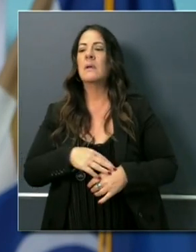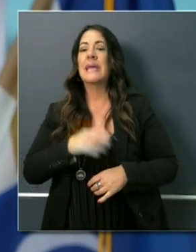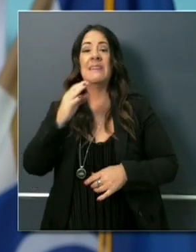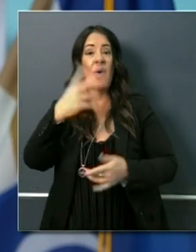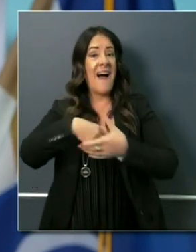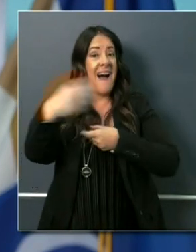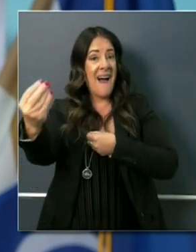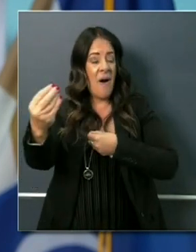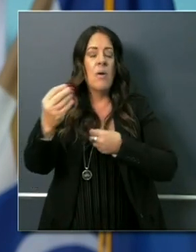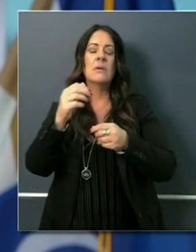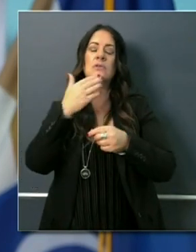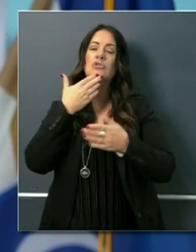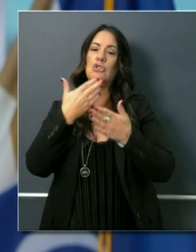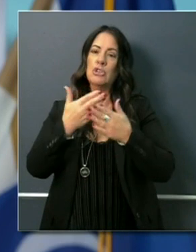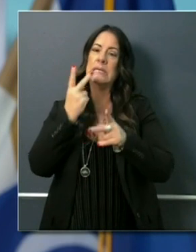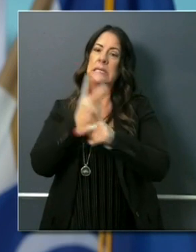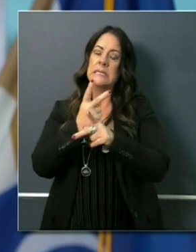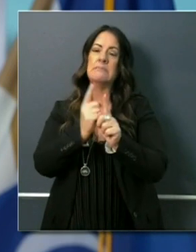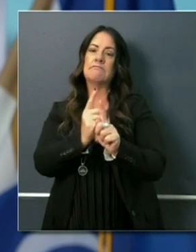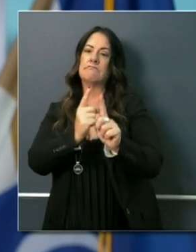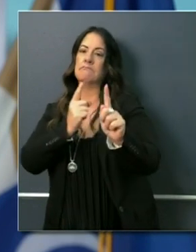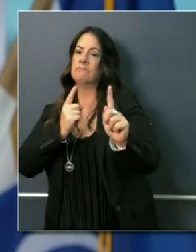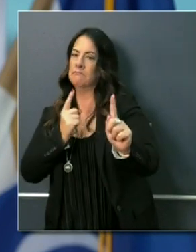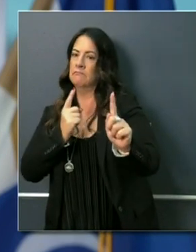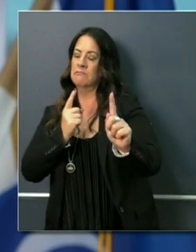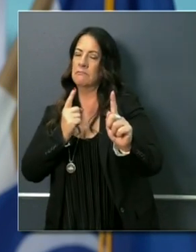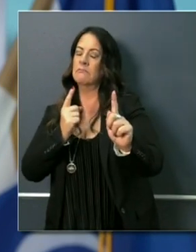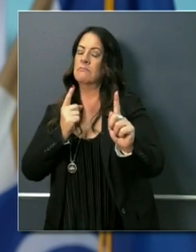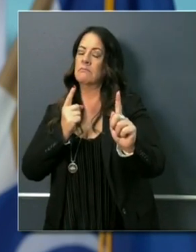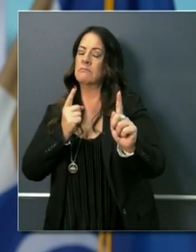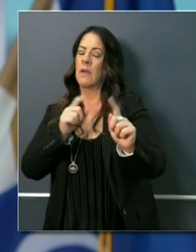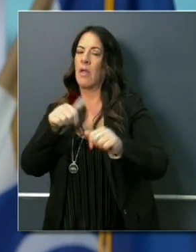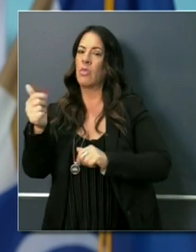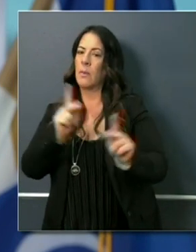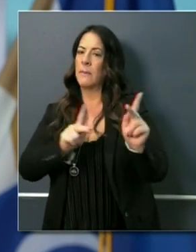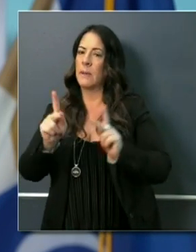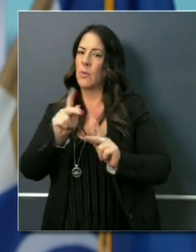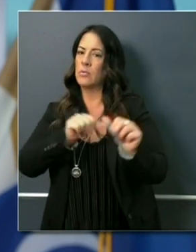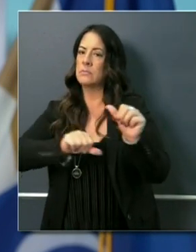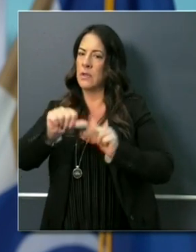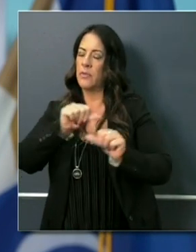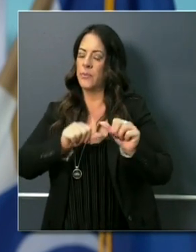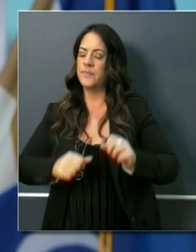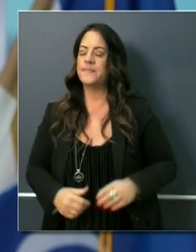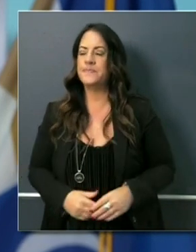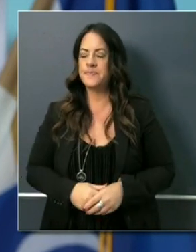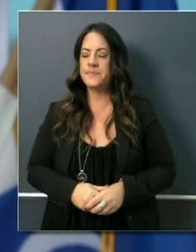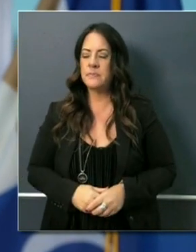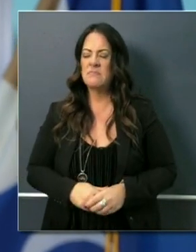INFORMATION WITH YOU WITH THE CAVEAT THAT IT REALLY DOES DEPEND ON US CONTINUING TO DO WHAT WE HAVE BEEN DOING, WHICH IS STAYING AT HOME, AND WHEN WE